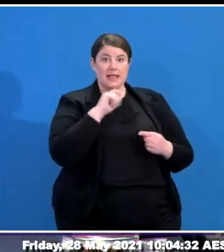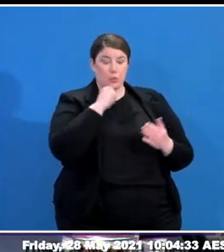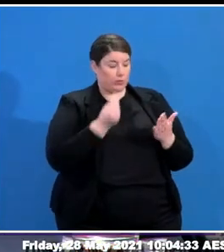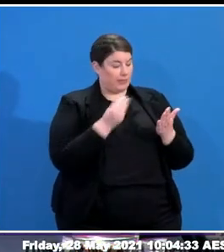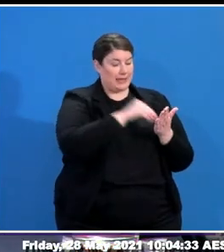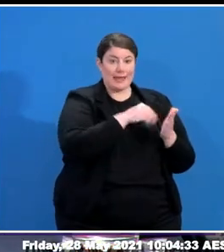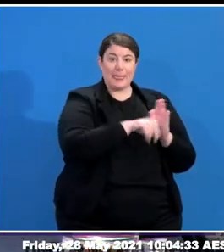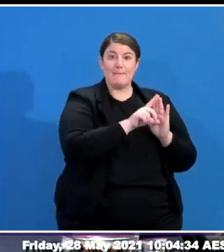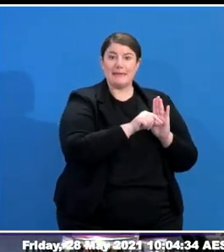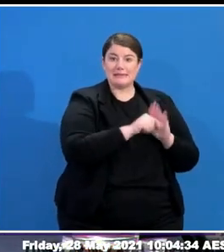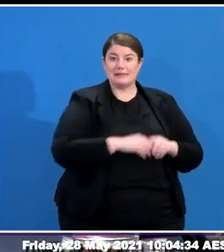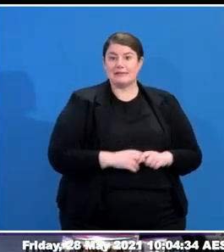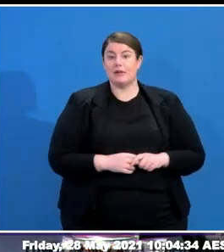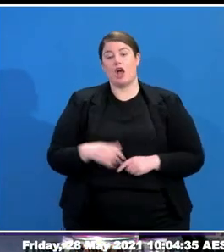I said that there would be minutes of the meeting.